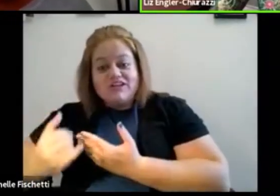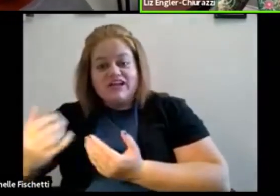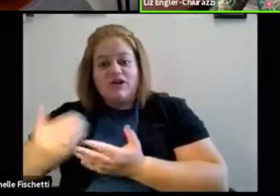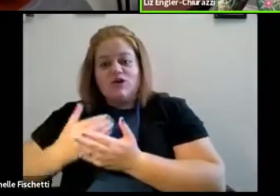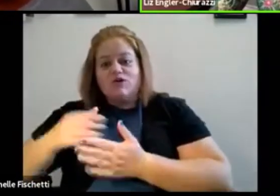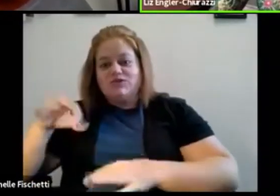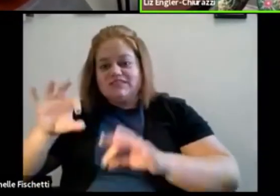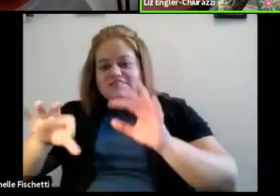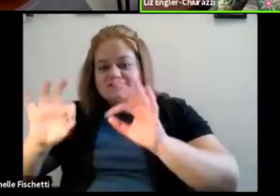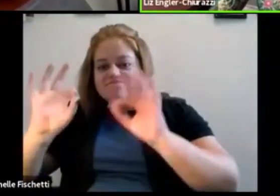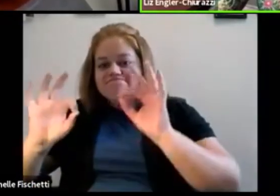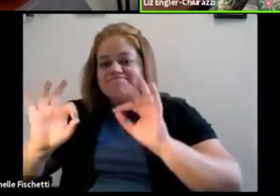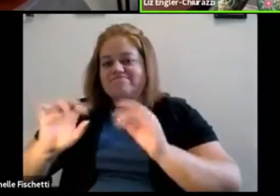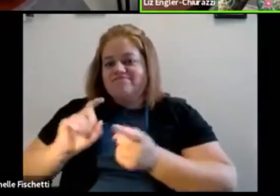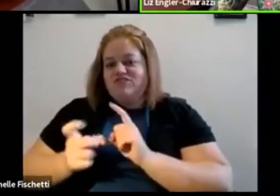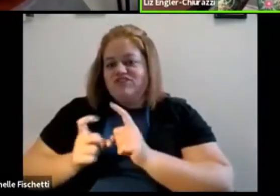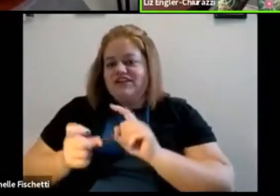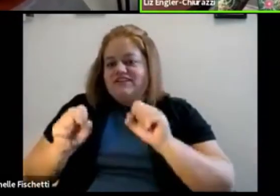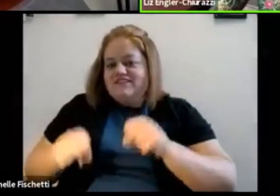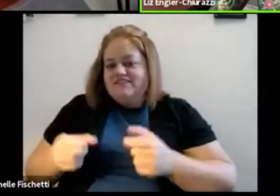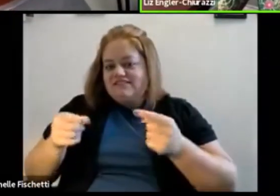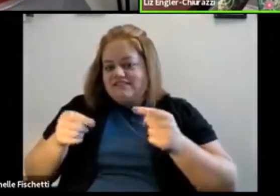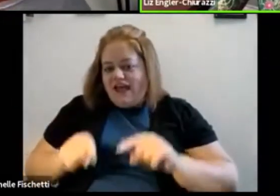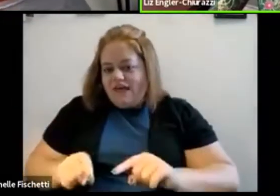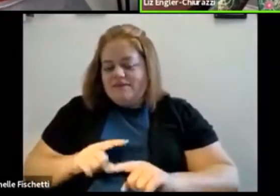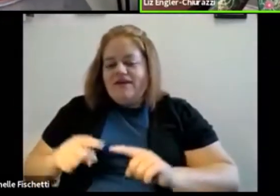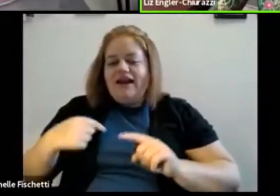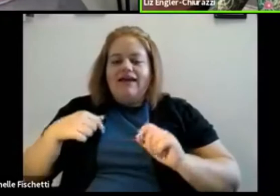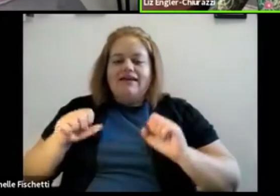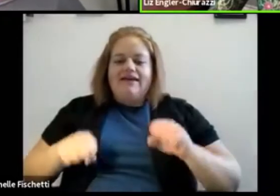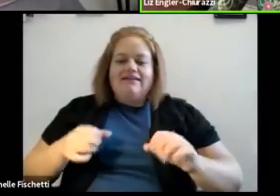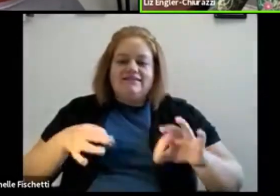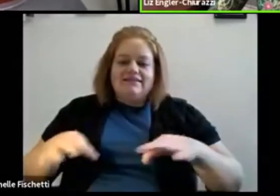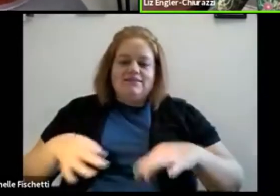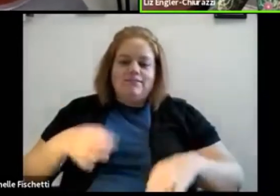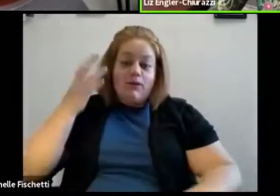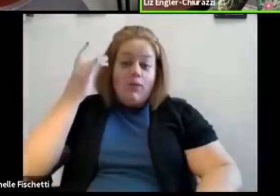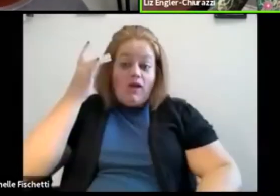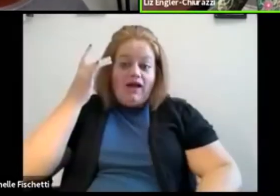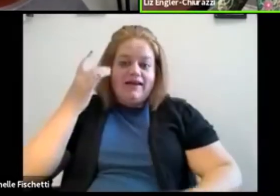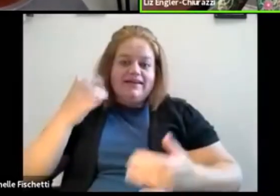but I will explain why that's that's still the right answer it's also